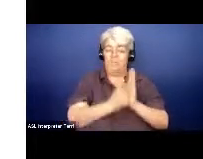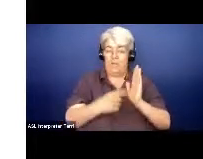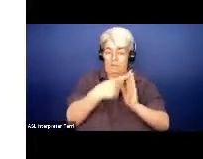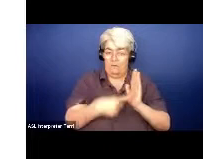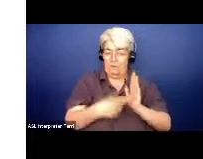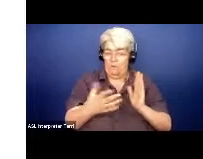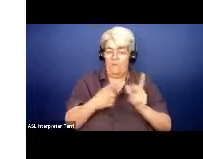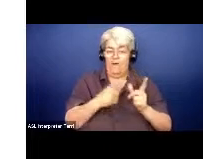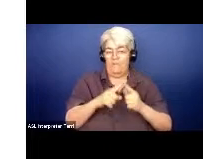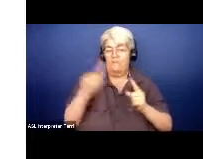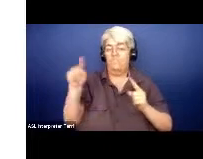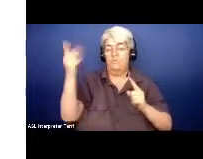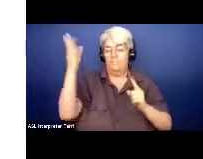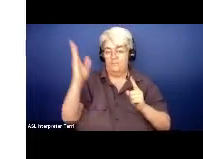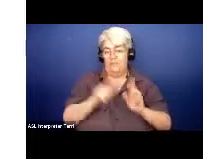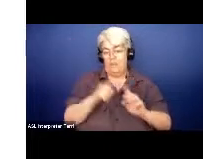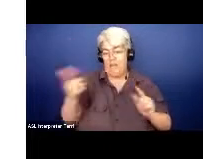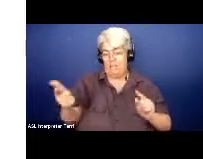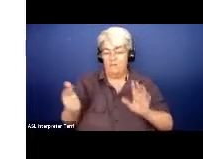the first speaker. I realize that I